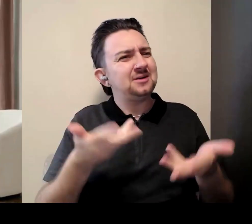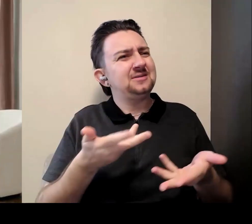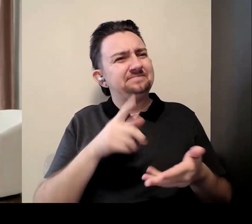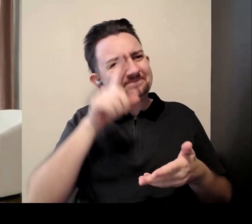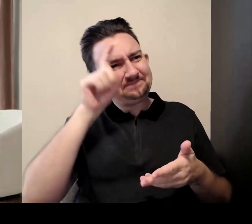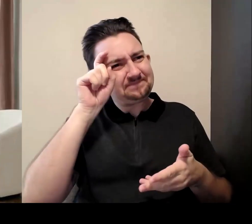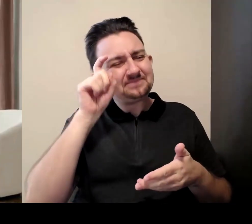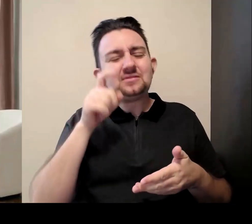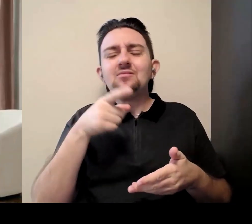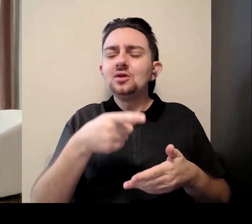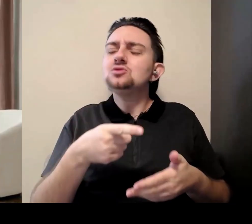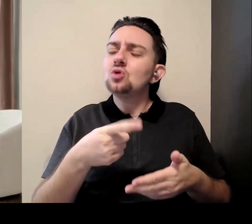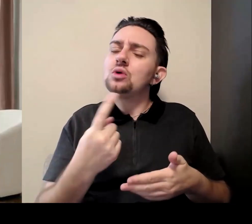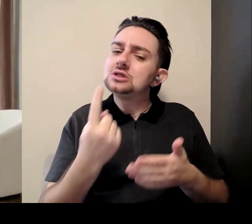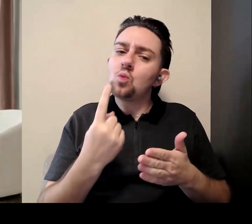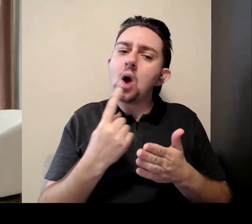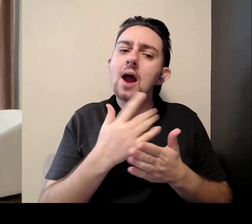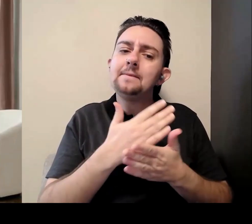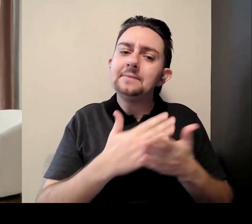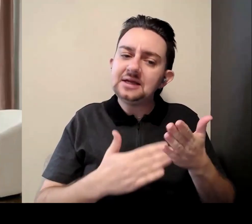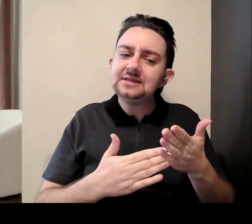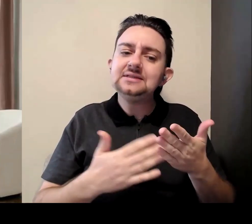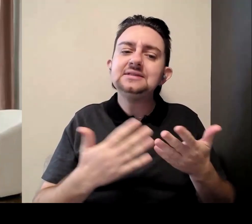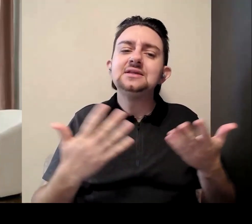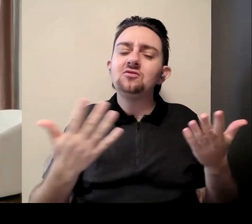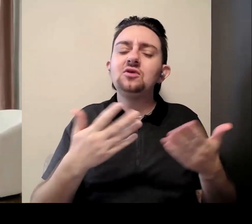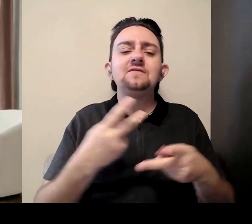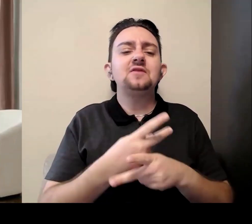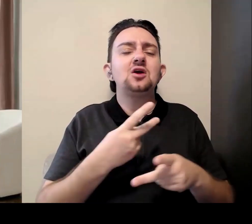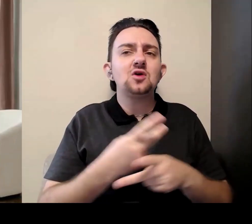And so that's one piece of the puzzle there that you would be looking for.